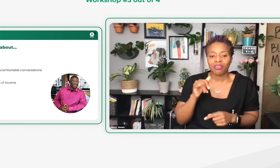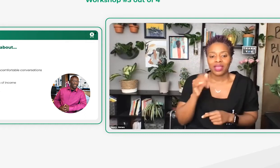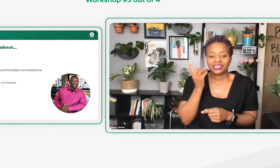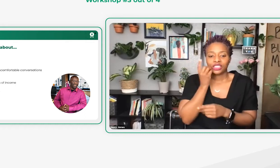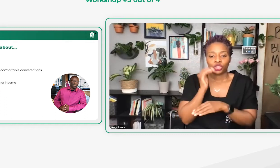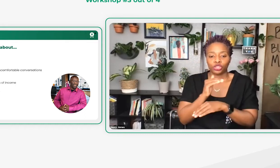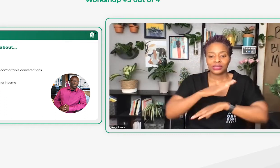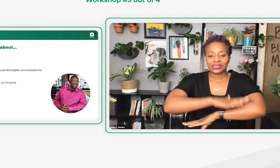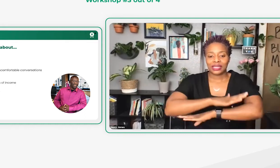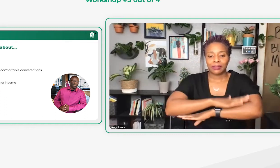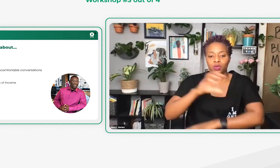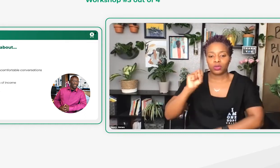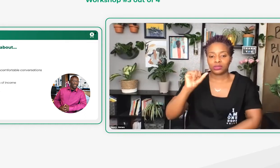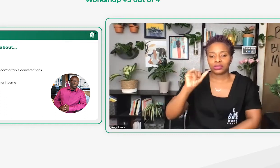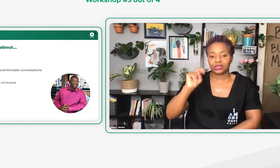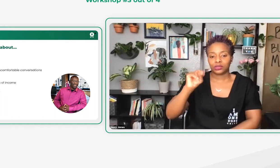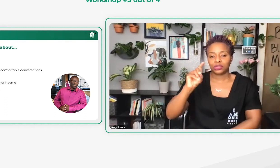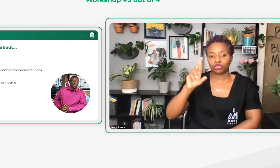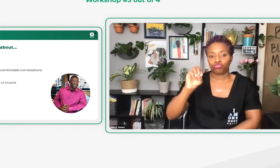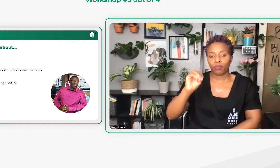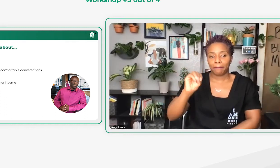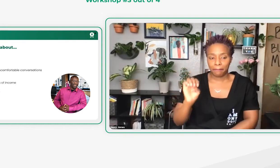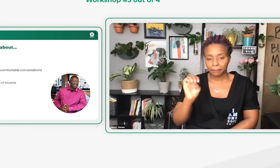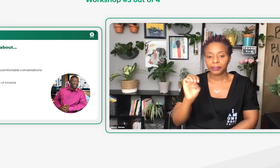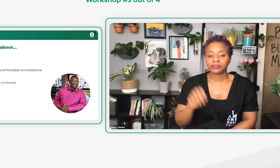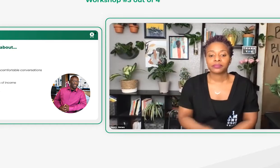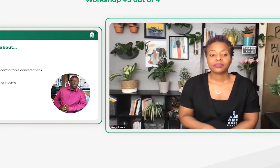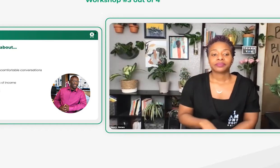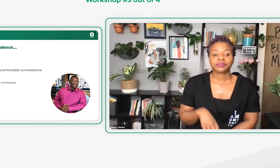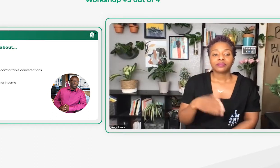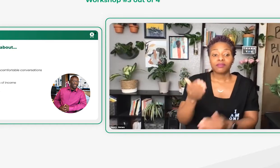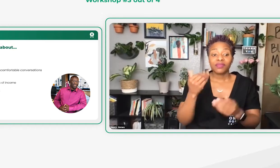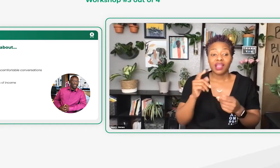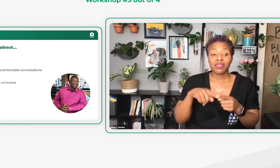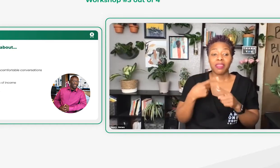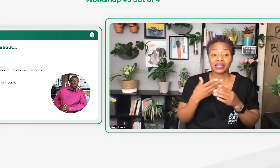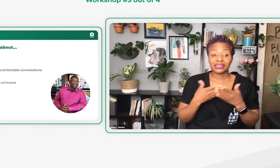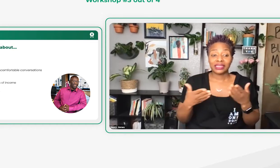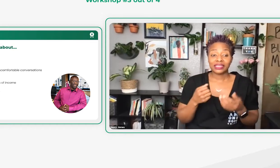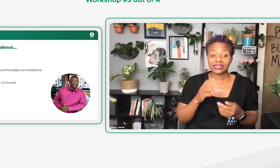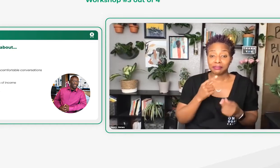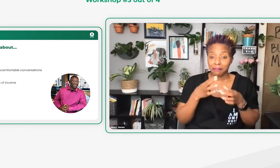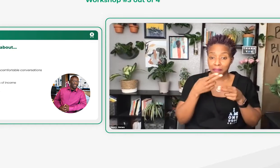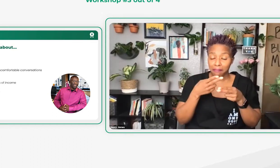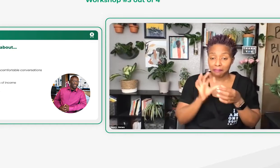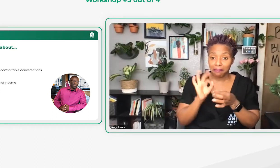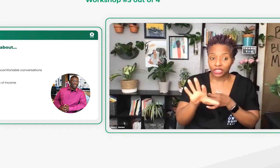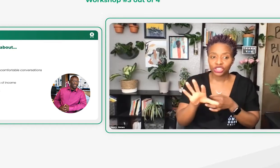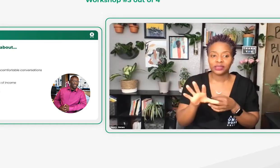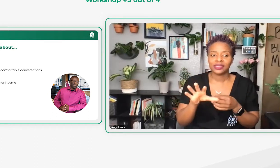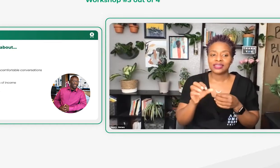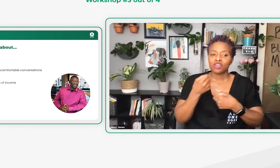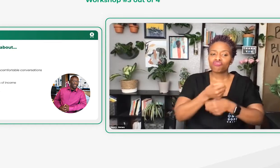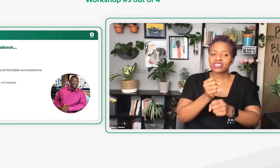understanding what the discussion is at the dinner table. This is dinner table syndrome.